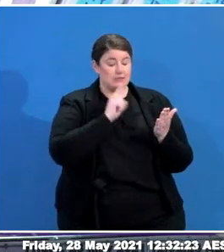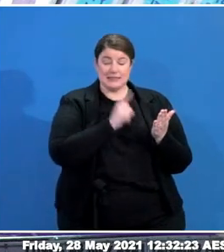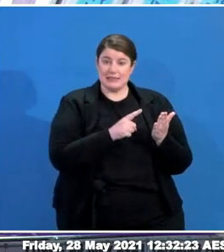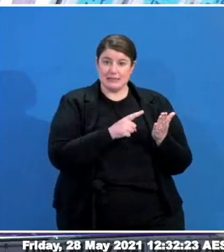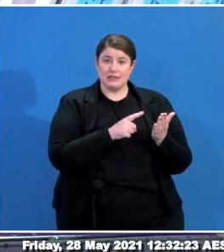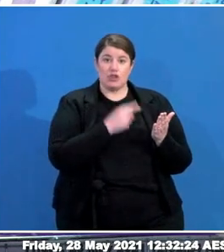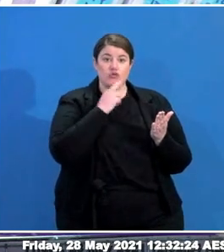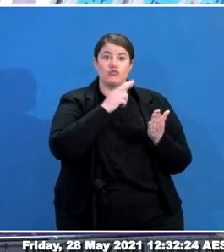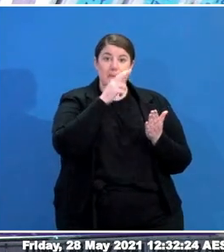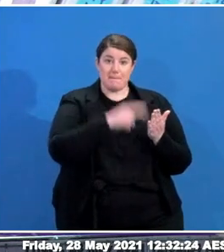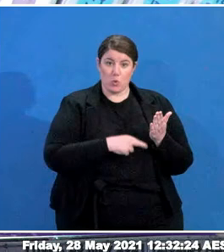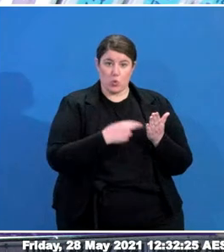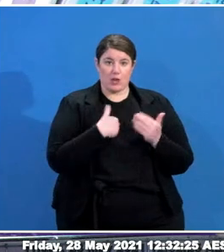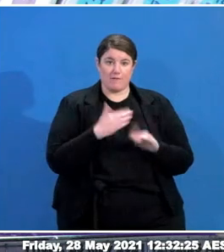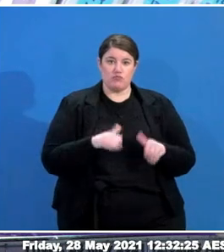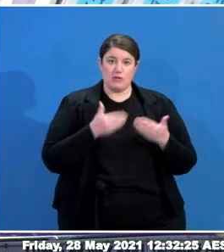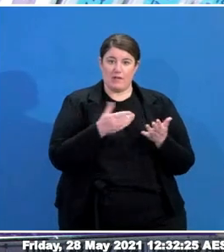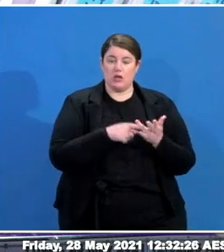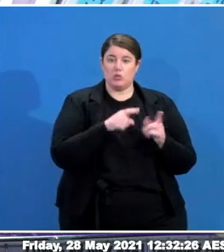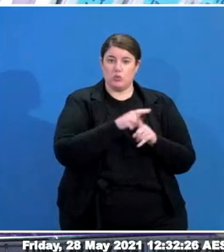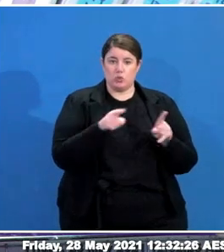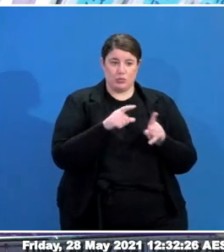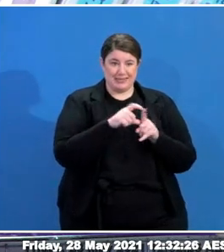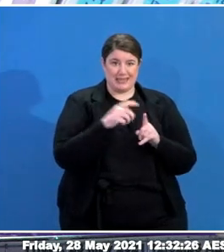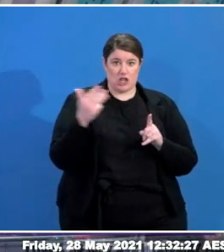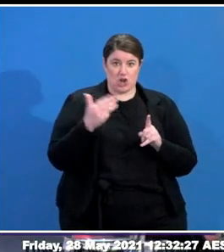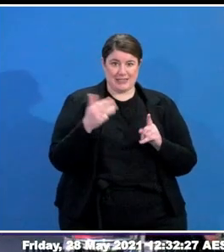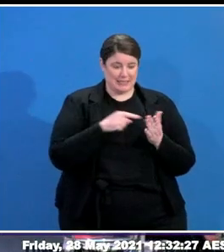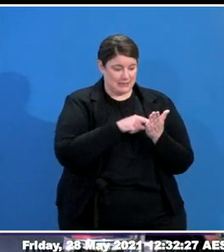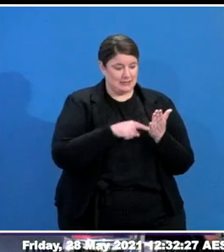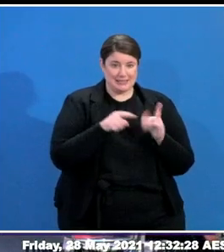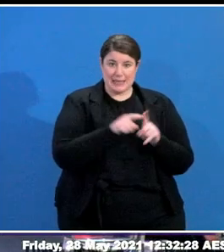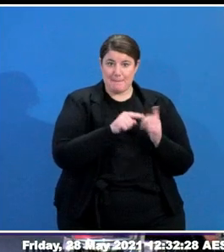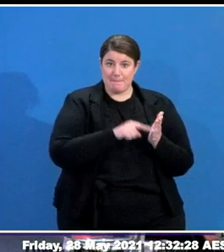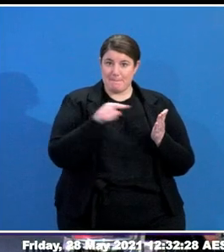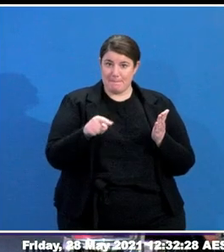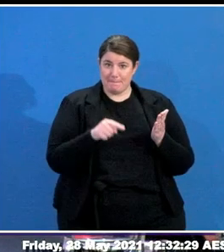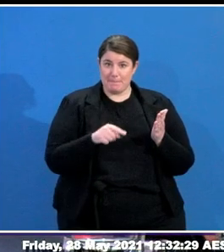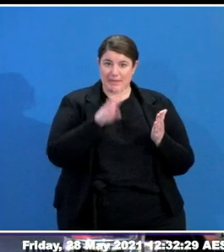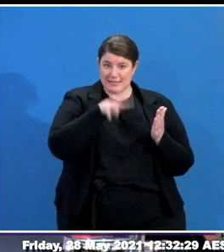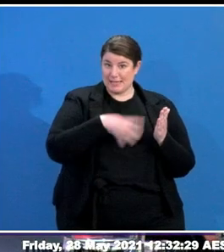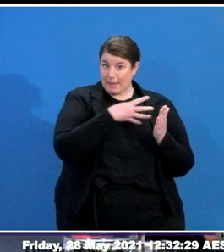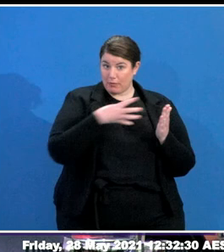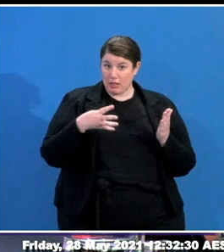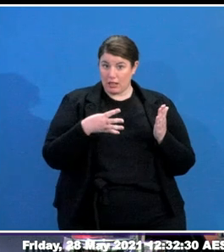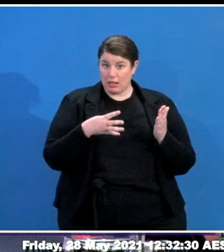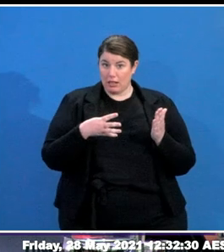report that I have provided to you, D19; that is right, isn't it? The table report was taken as read and noted.